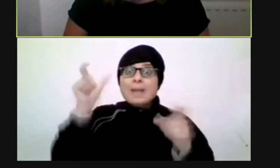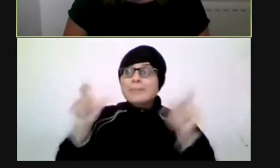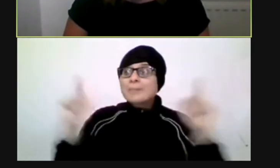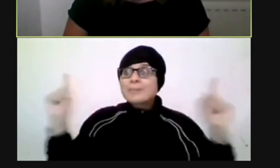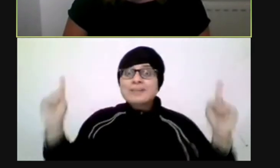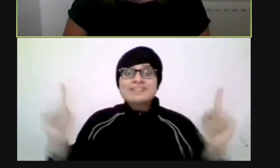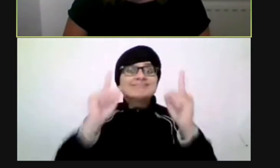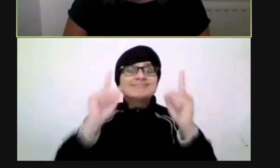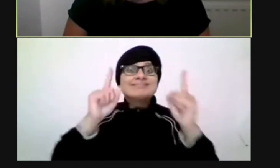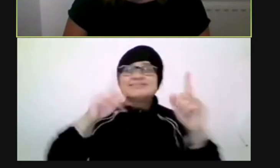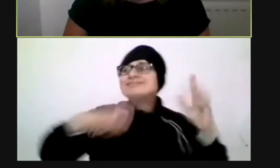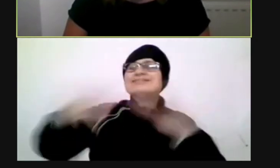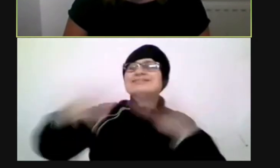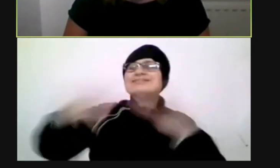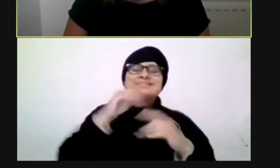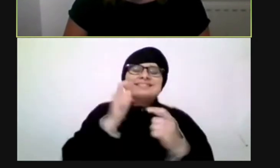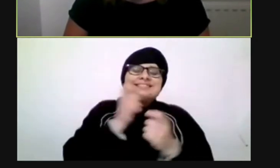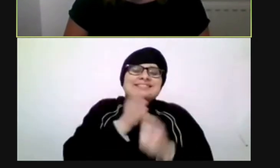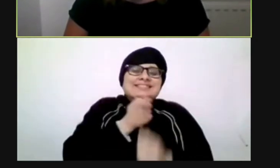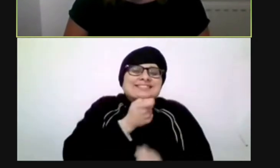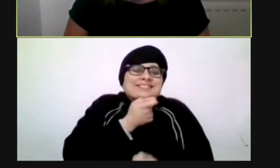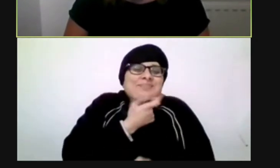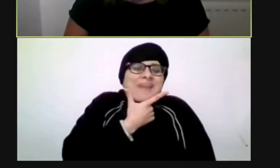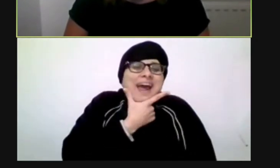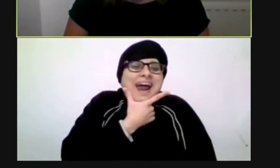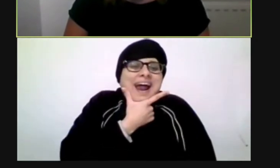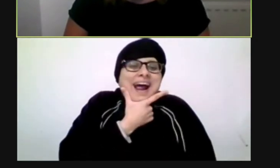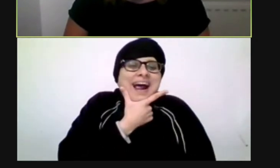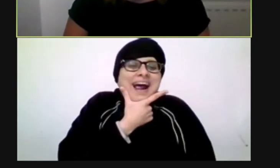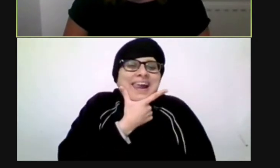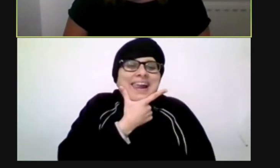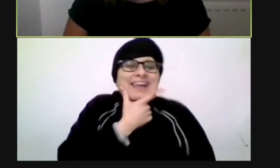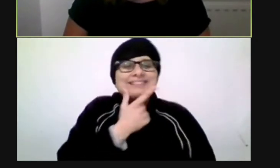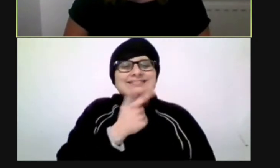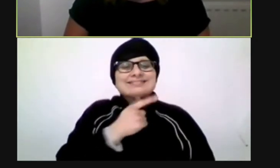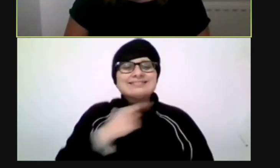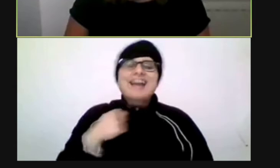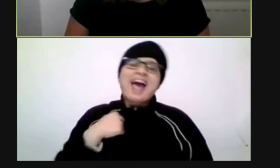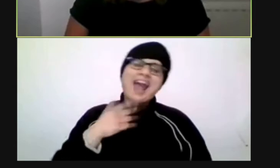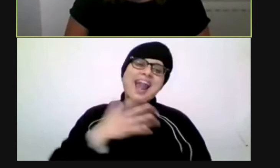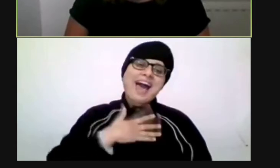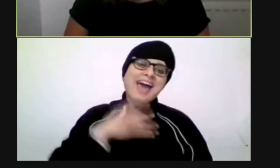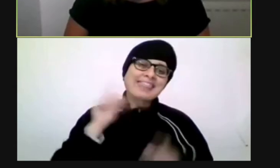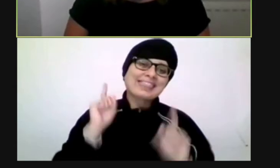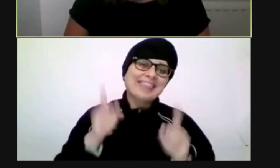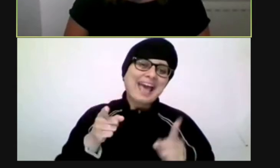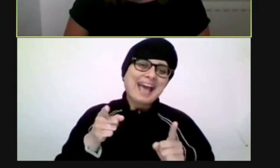I like that. People meet and gather and smile.